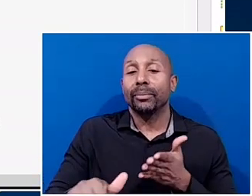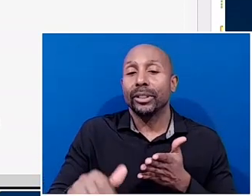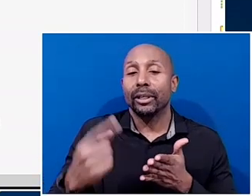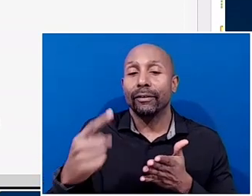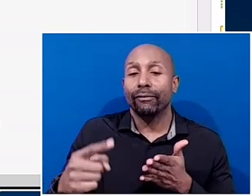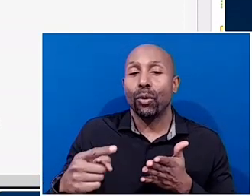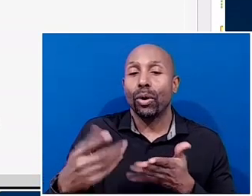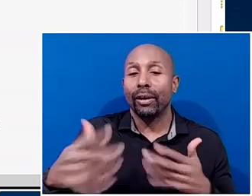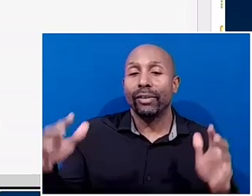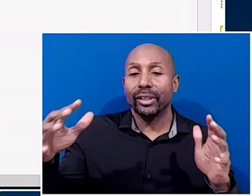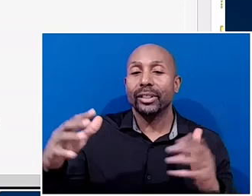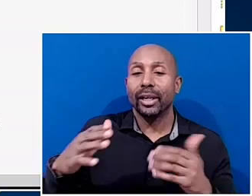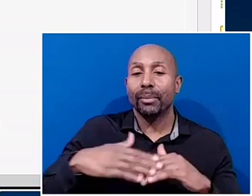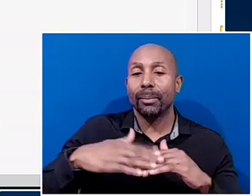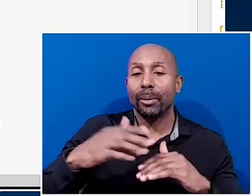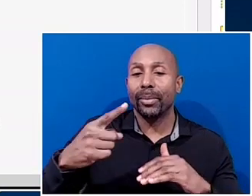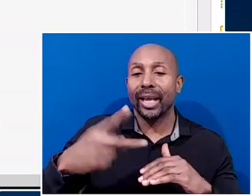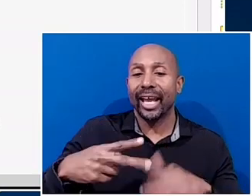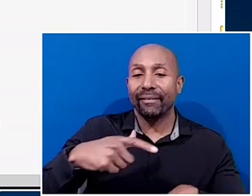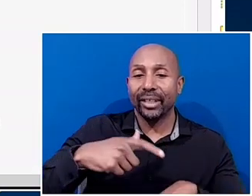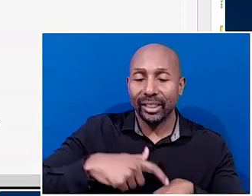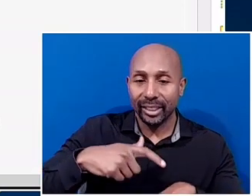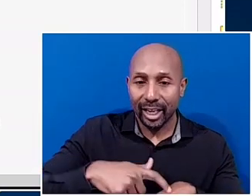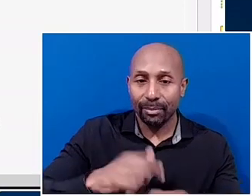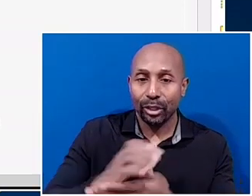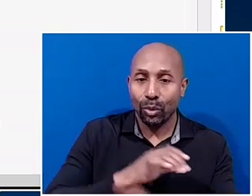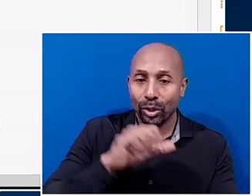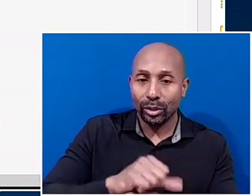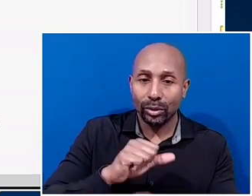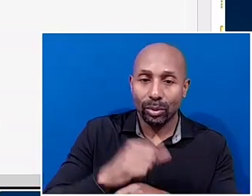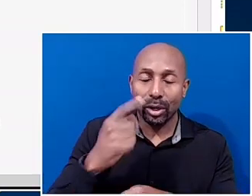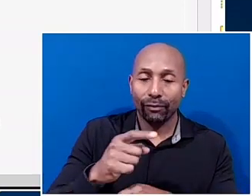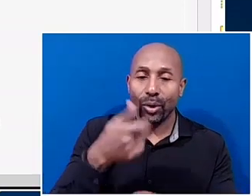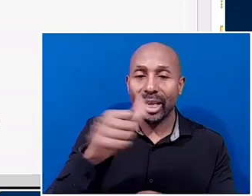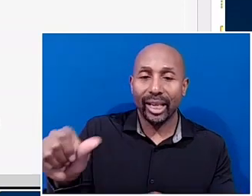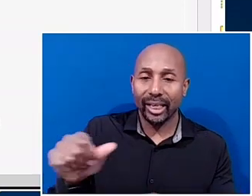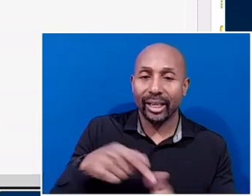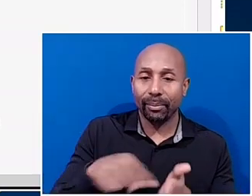So hearing the concerns posed by institutions and others, the Department